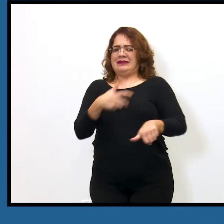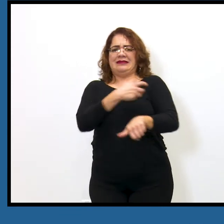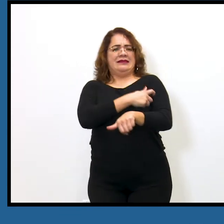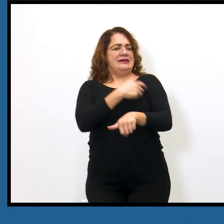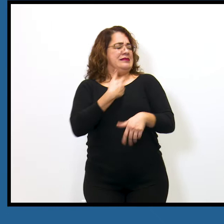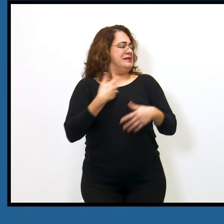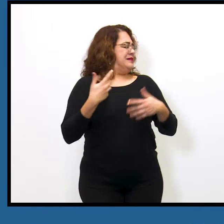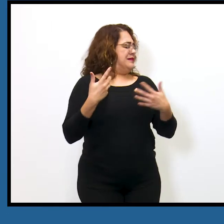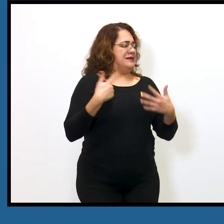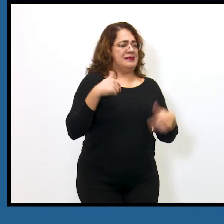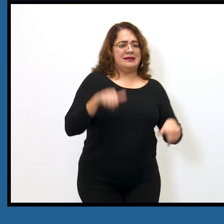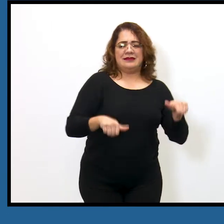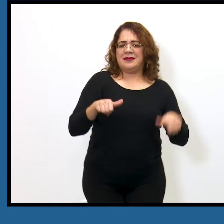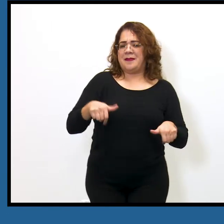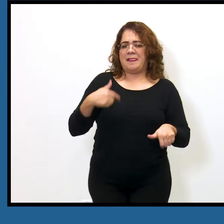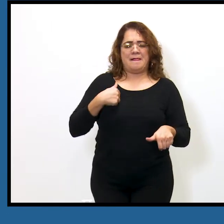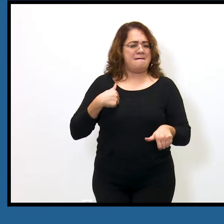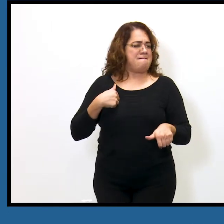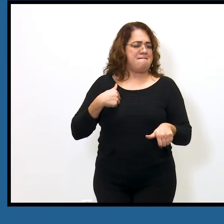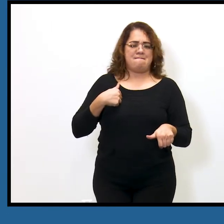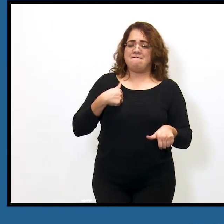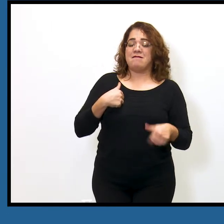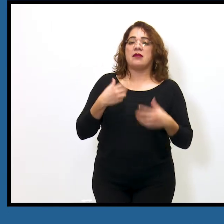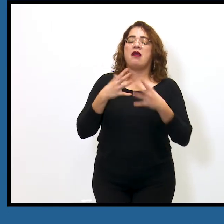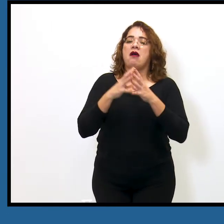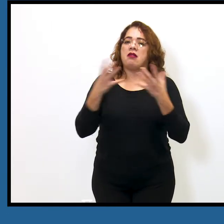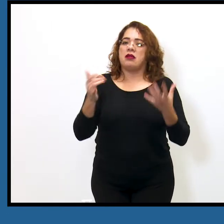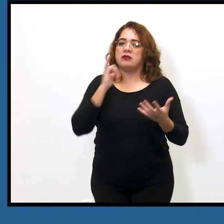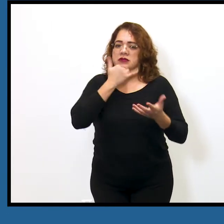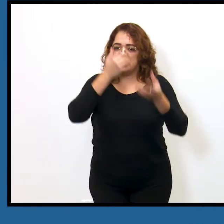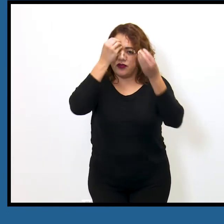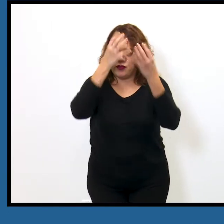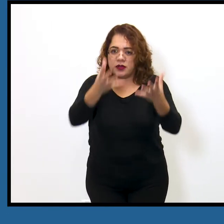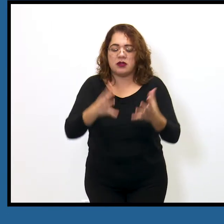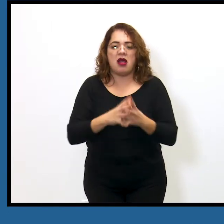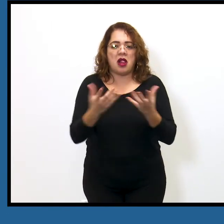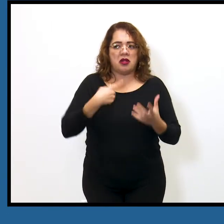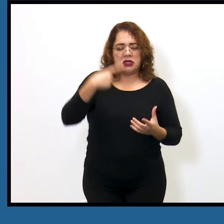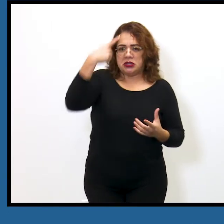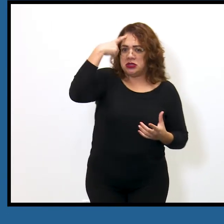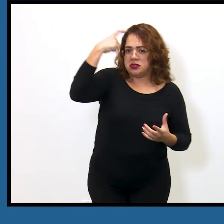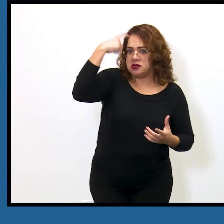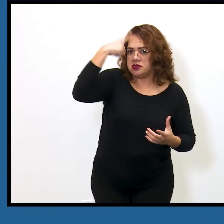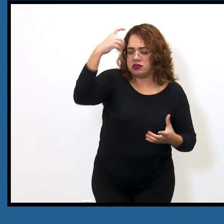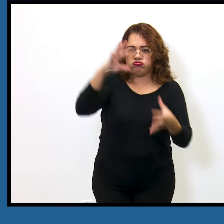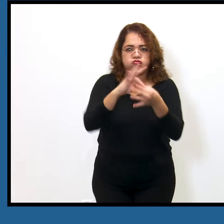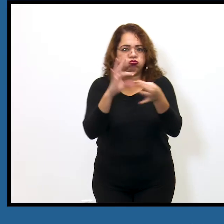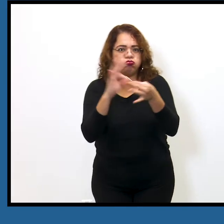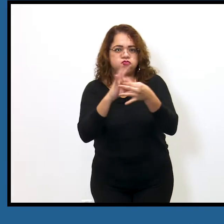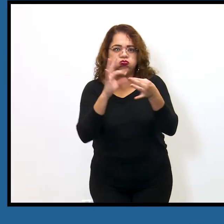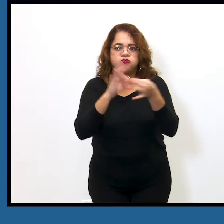There's a lot of misinformation. There's a lot of sort of conspiracy theory. You know I understand